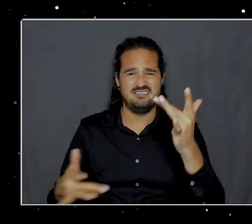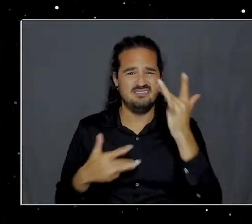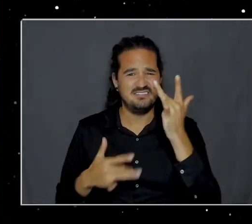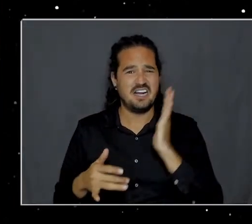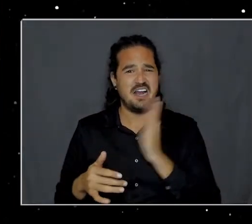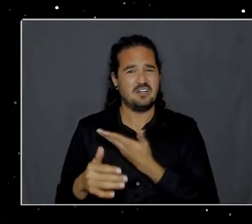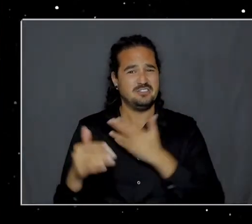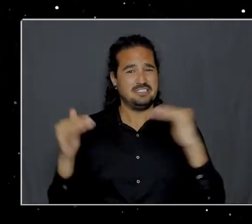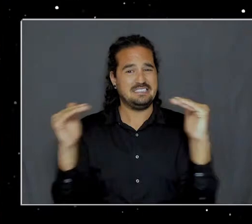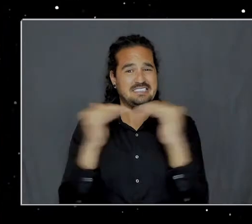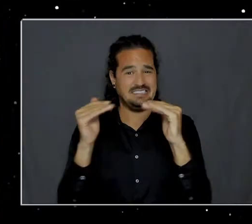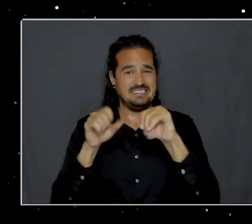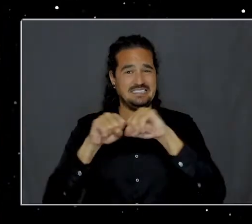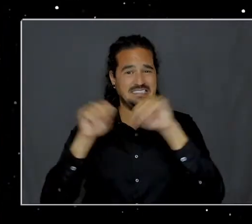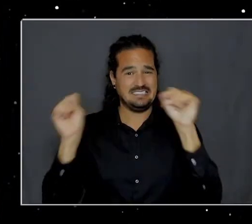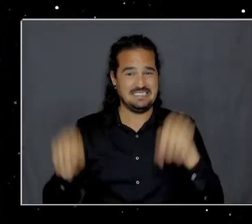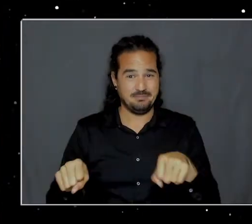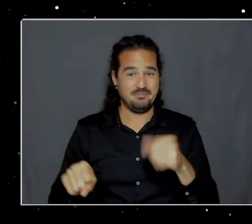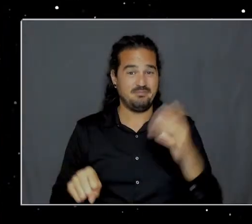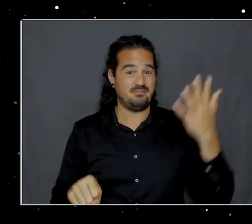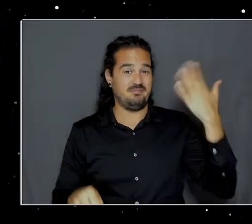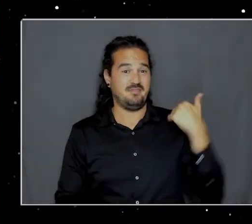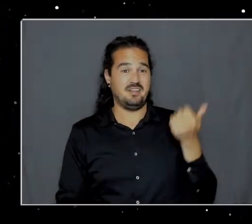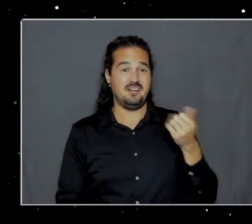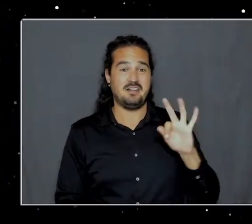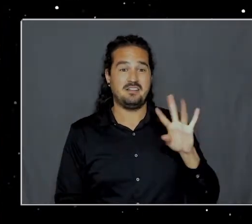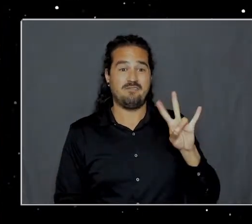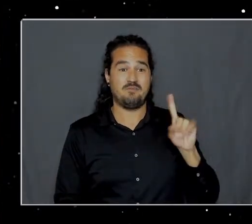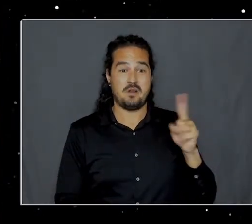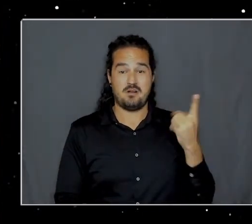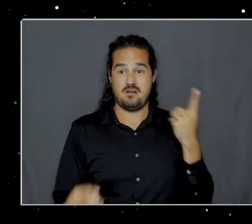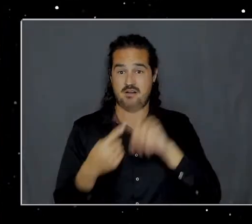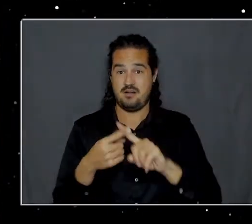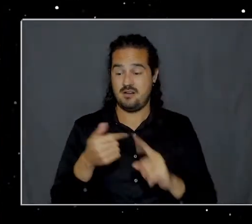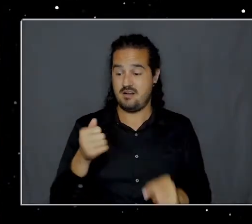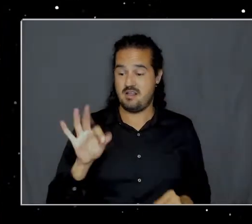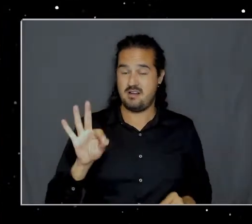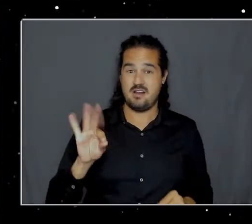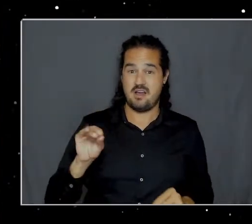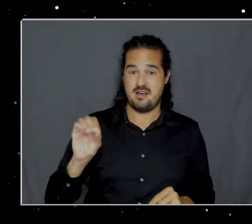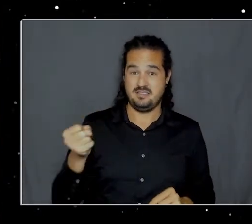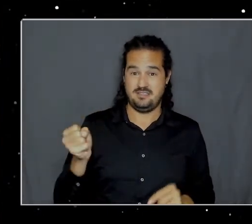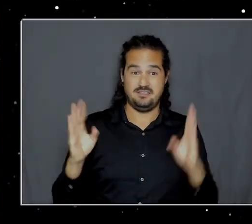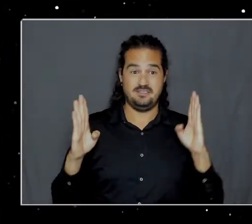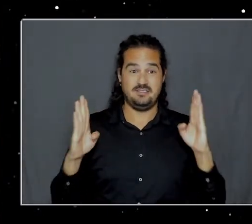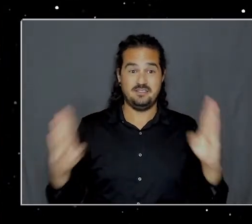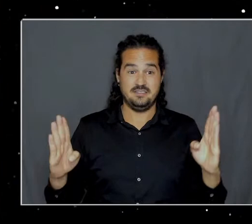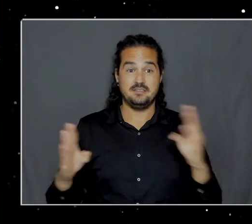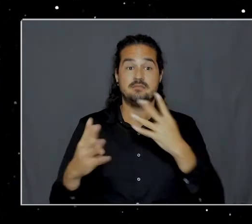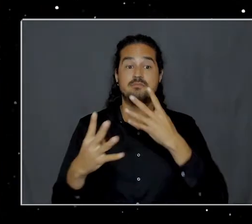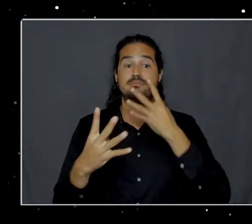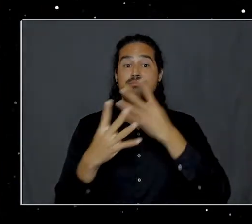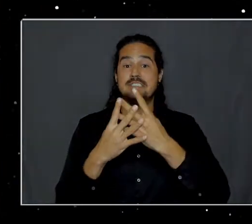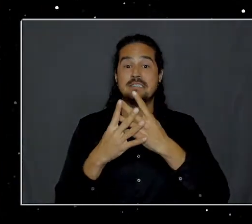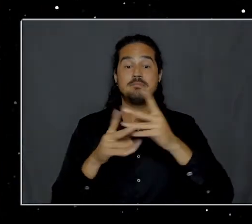SYSTEM.